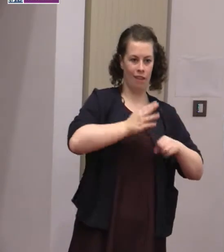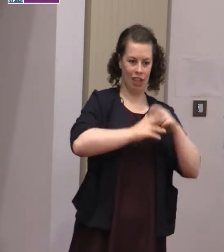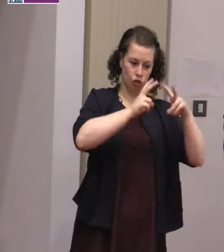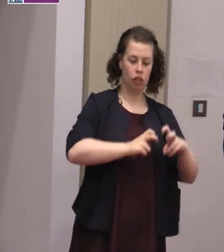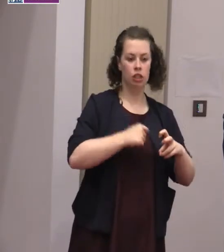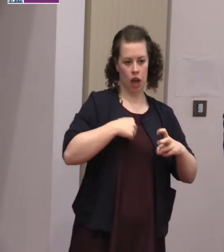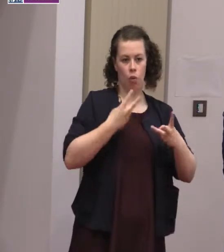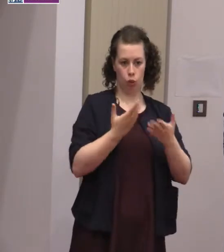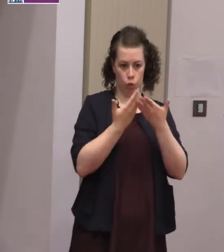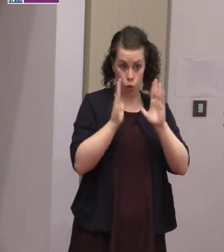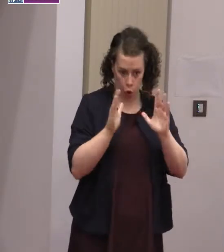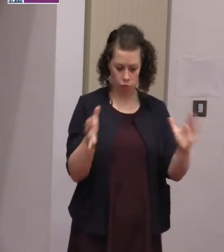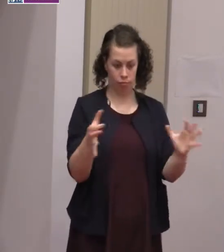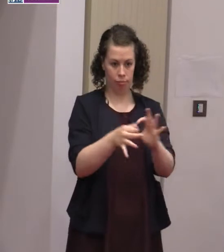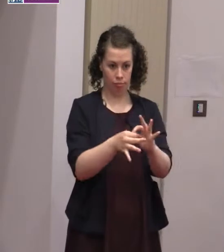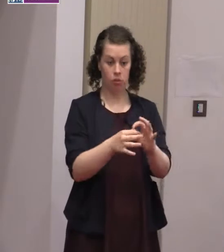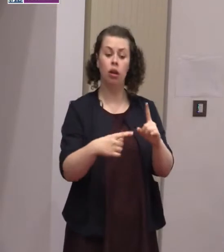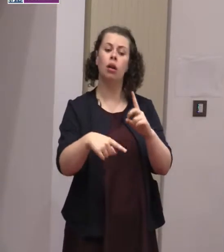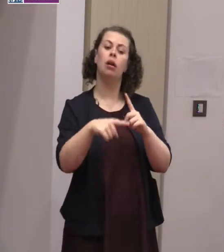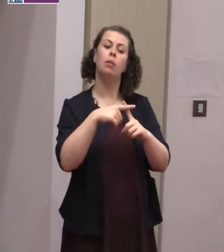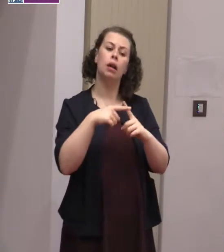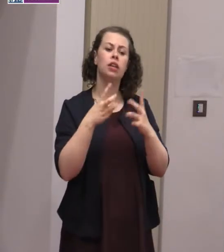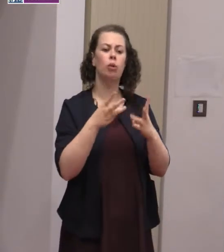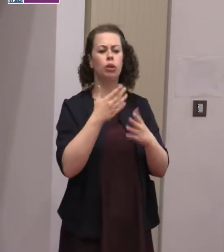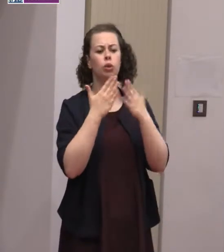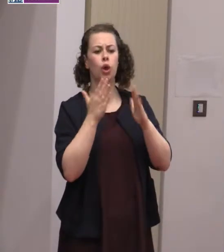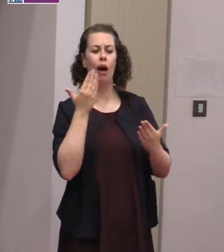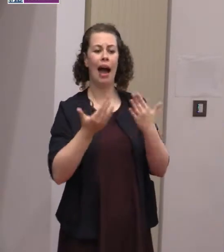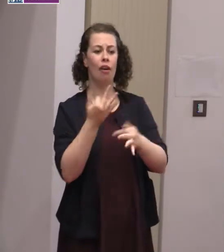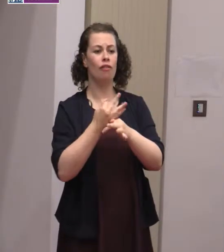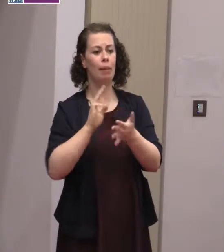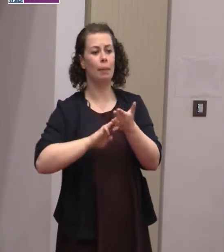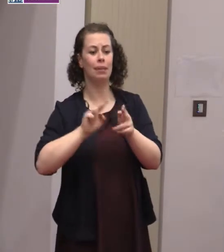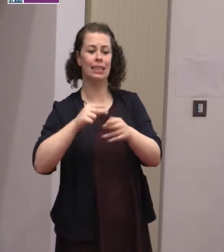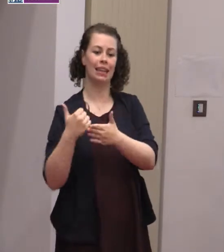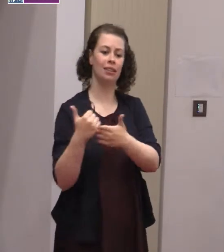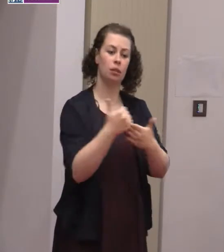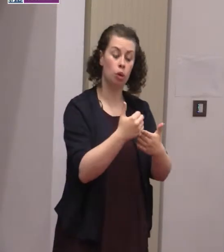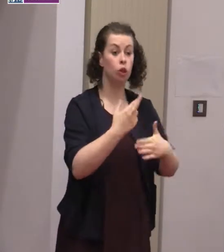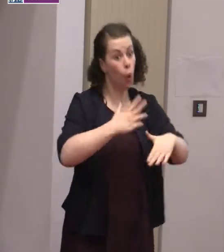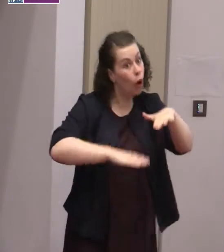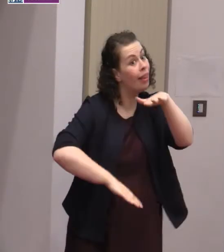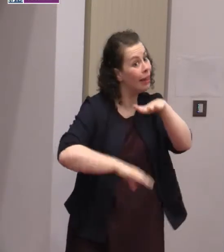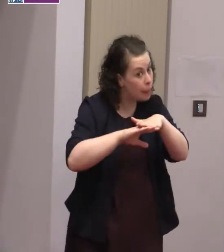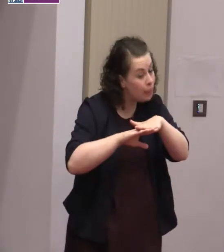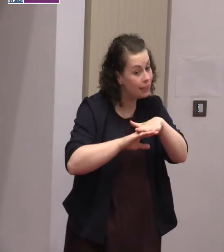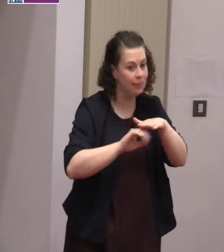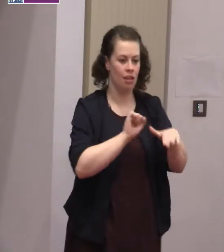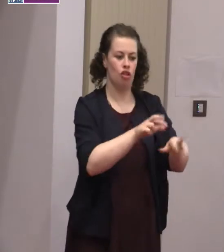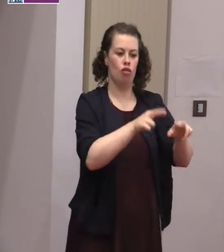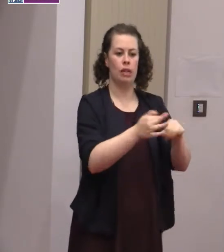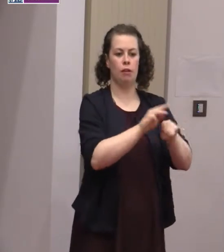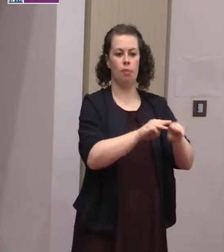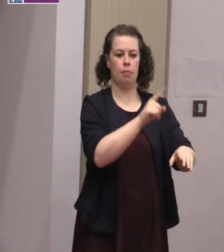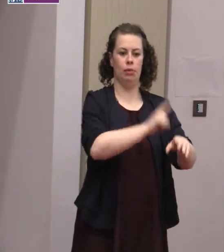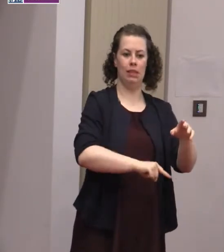I would also like to talk about how family members can support the right to live independently